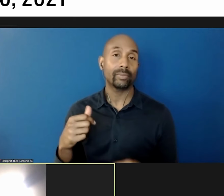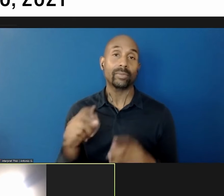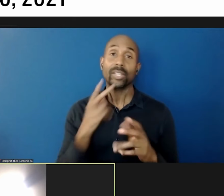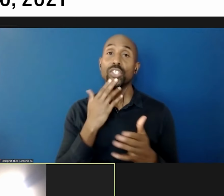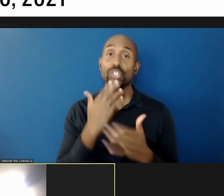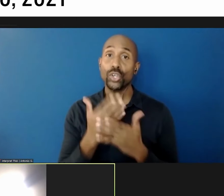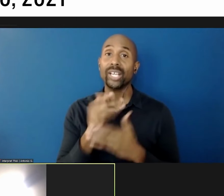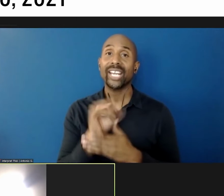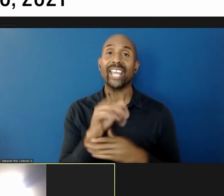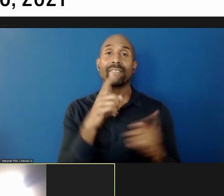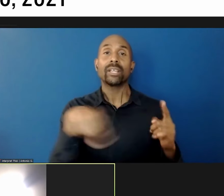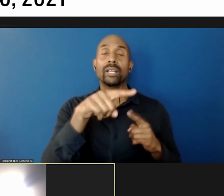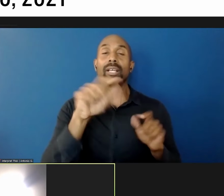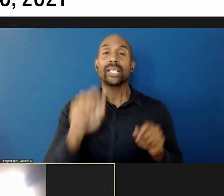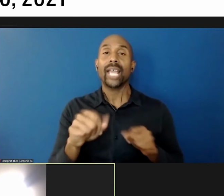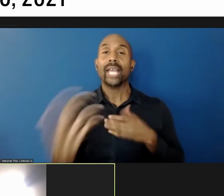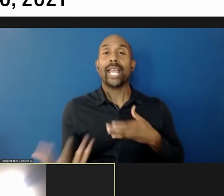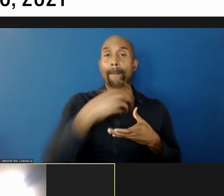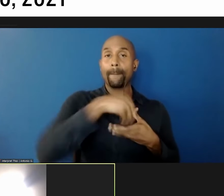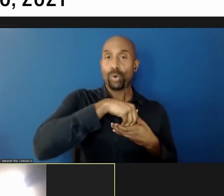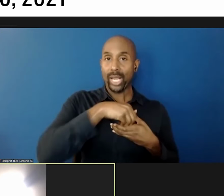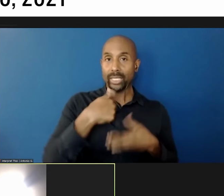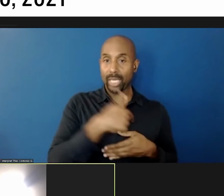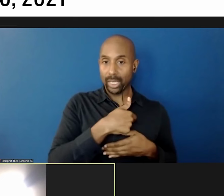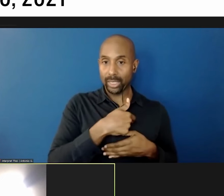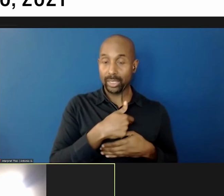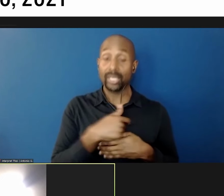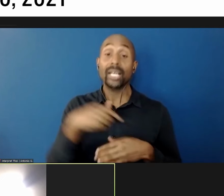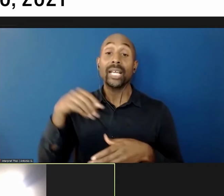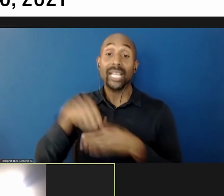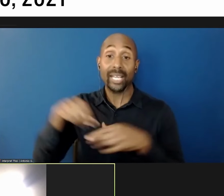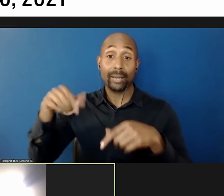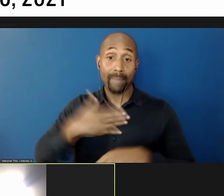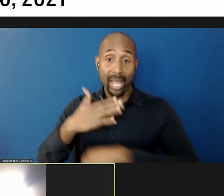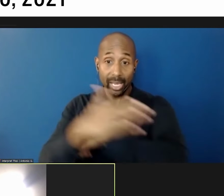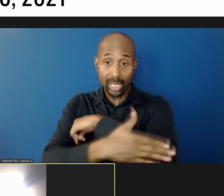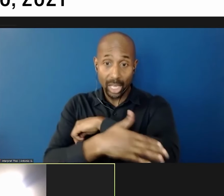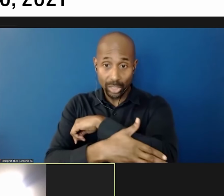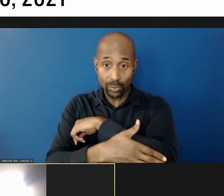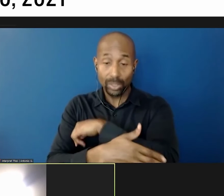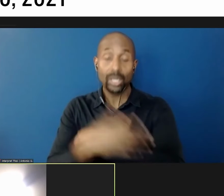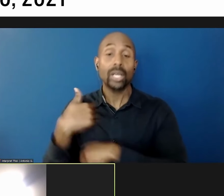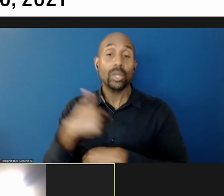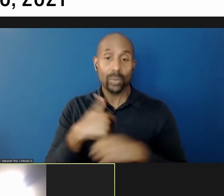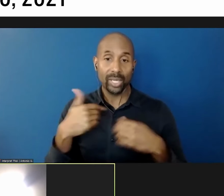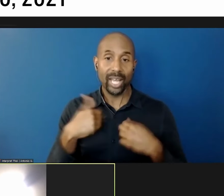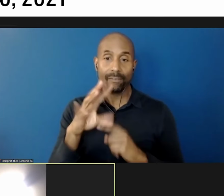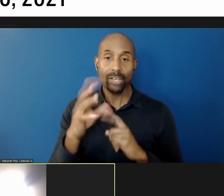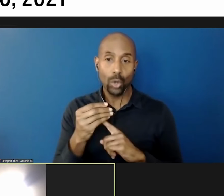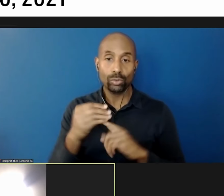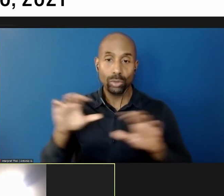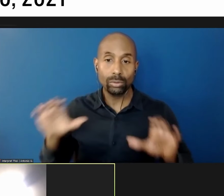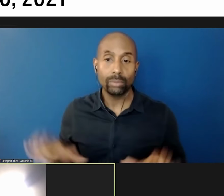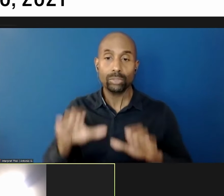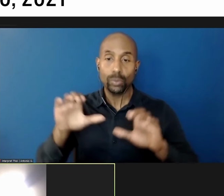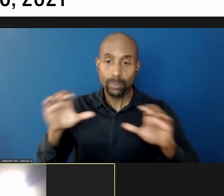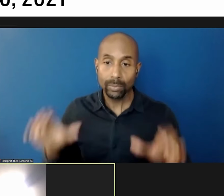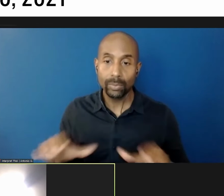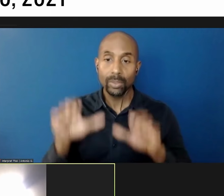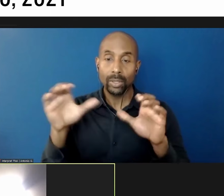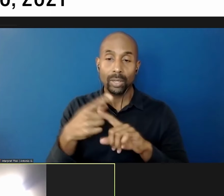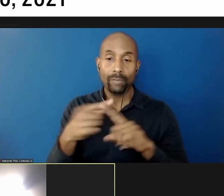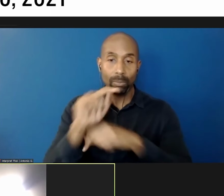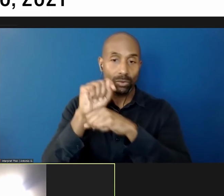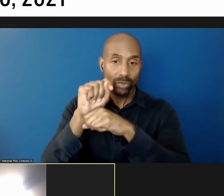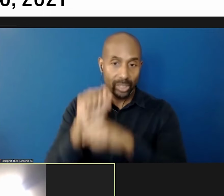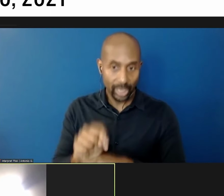practices, how we carry the cultural practices from our traditional, you know, ancestors